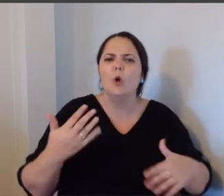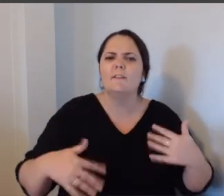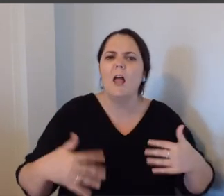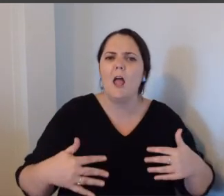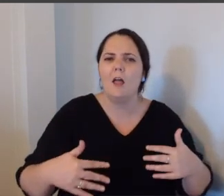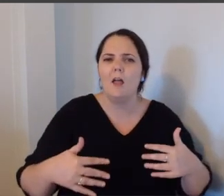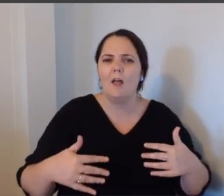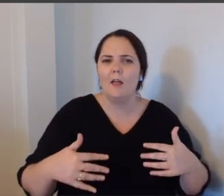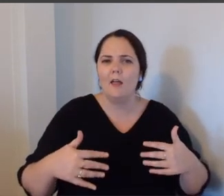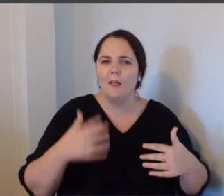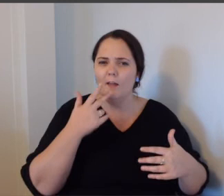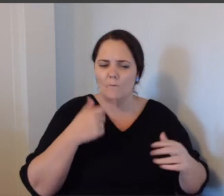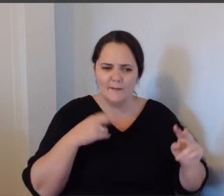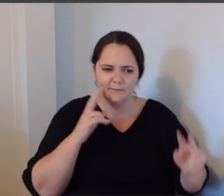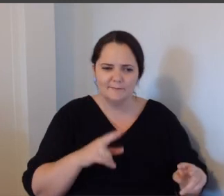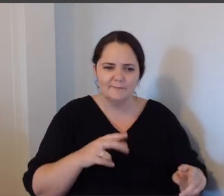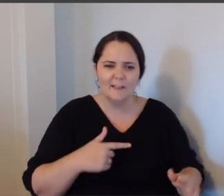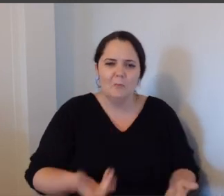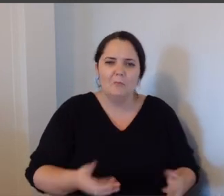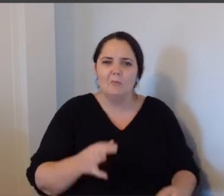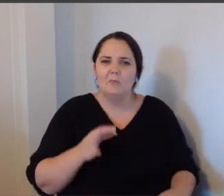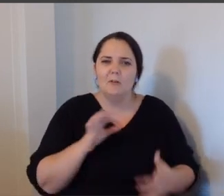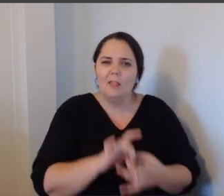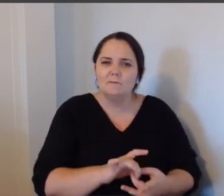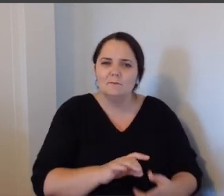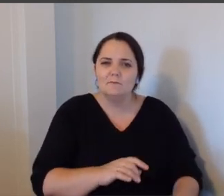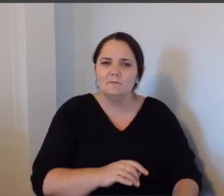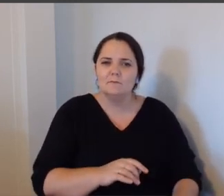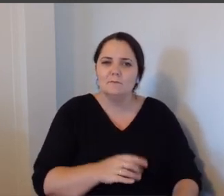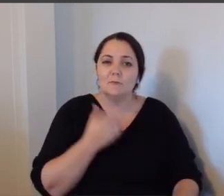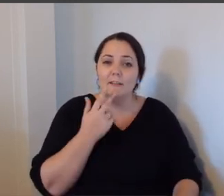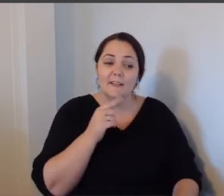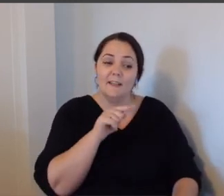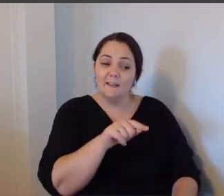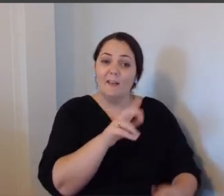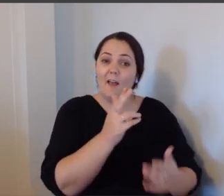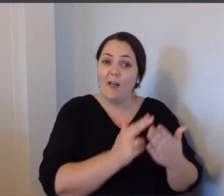an artist struggles, it gives them legitimacy. Now, we do know that artists suffer from mental